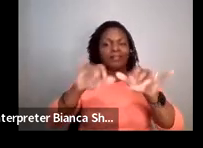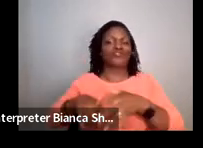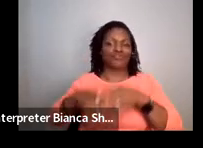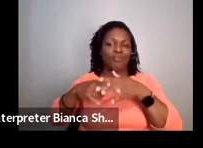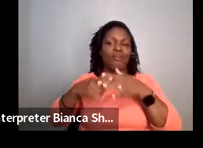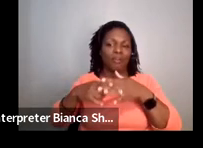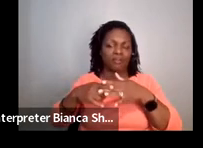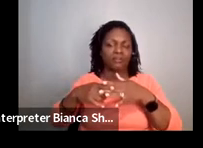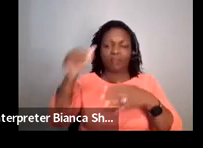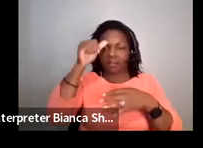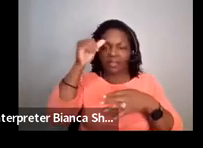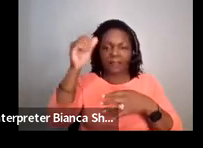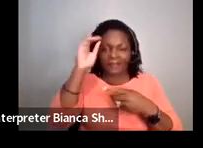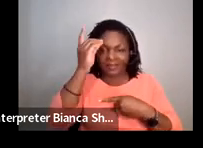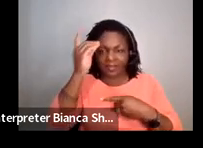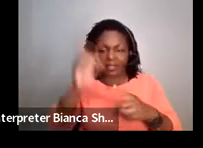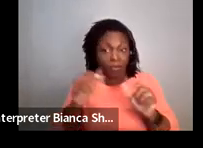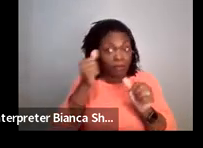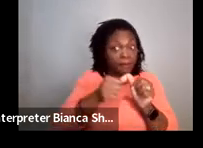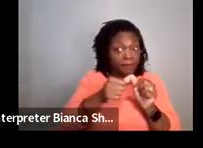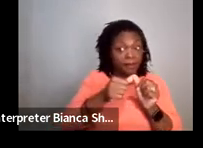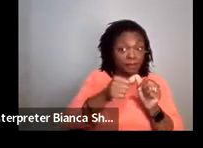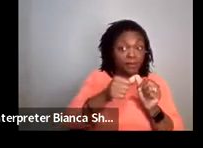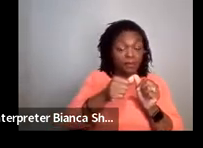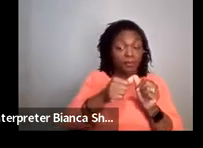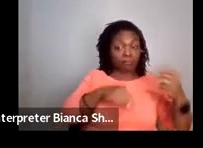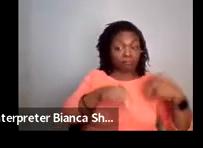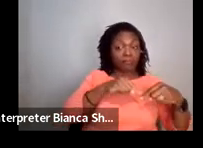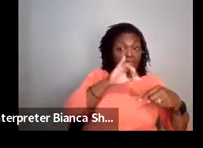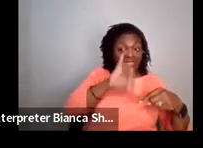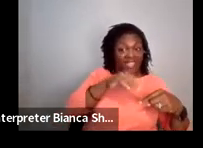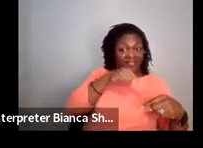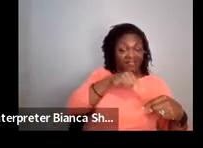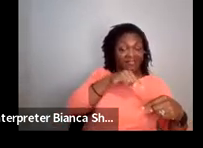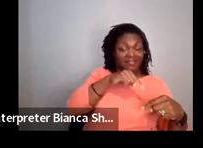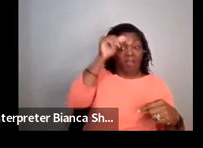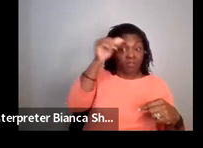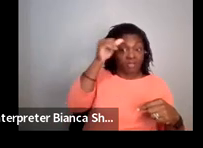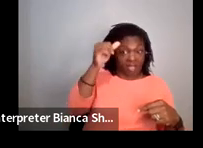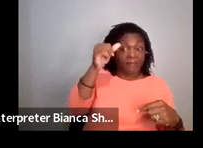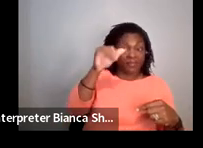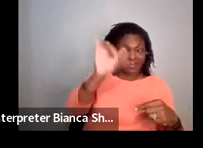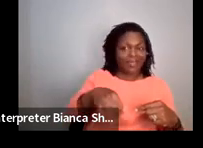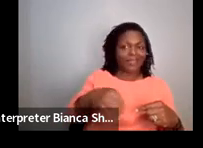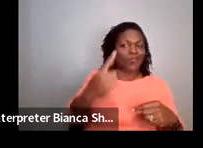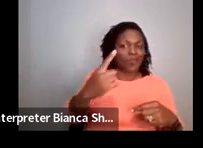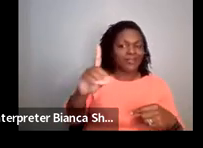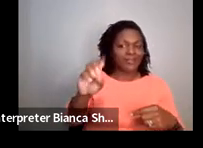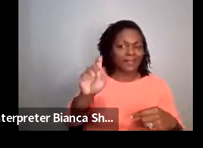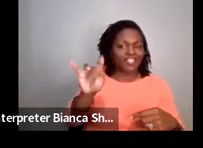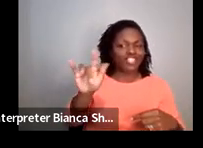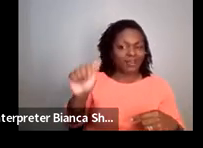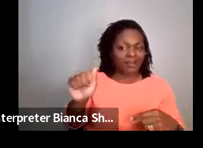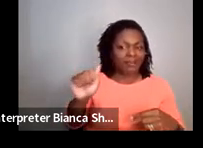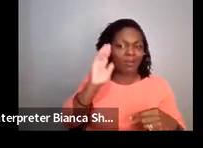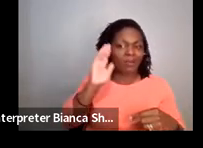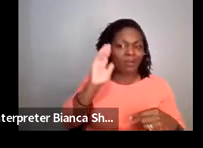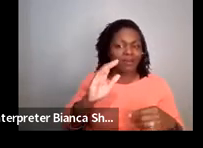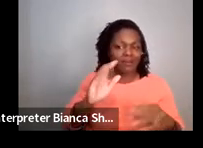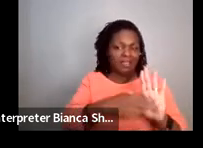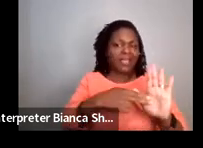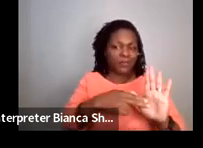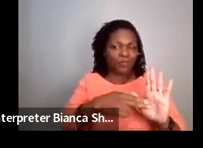But remember we went back, and that is alzheimer's is the thing is V one dimension that they're going to diagnose you with most.